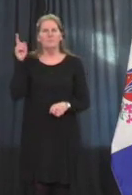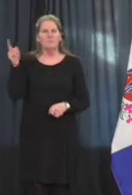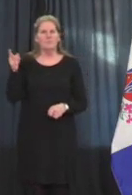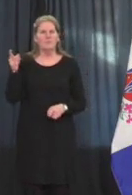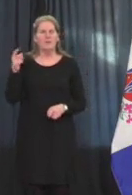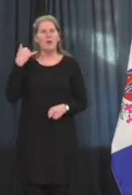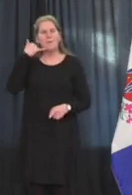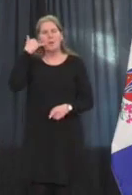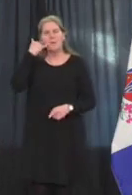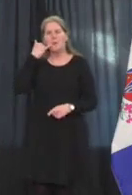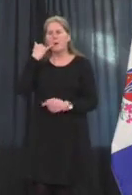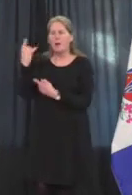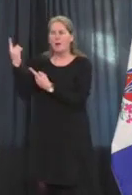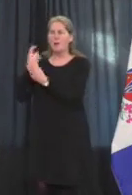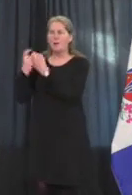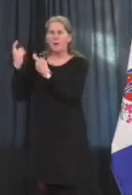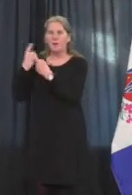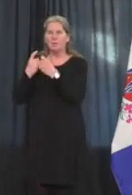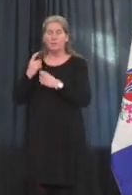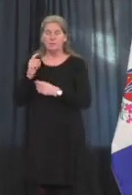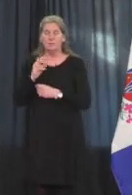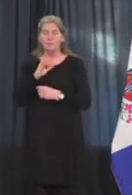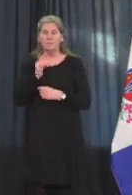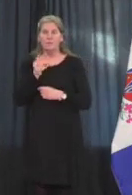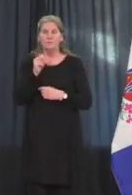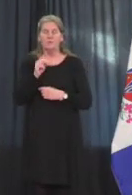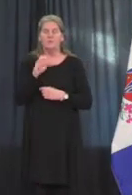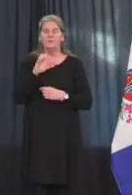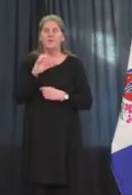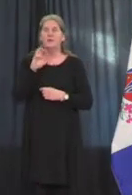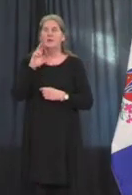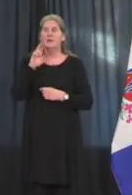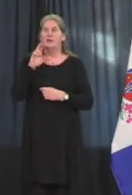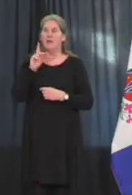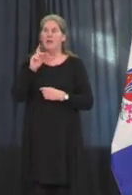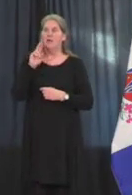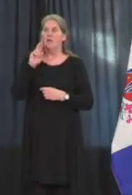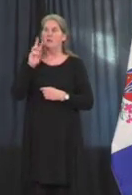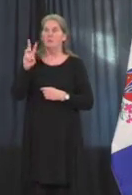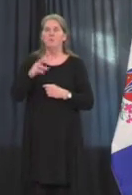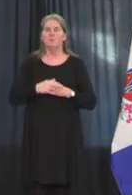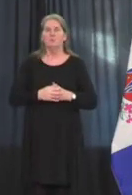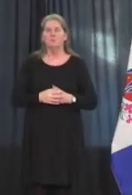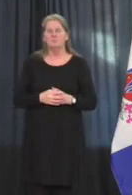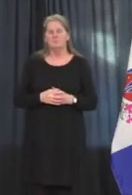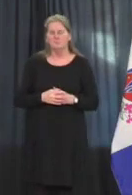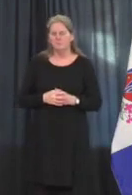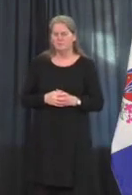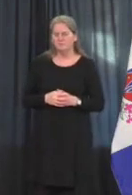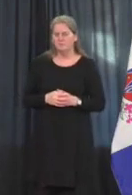THE FIRST PERSON ON IS JOHN FROM CKRW. HI.